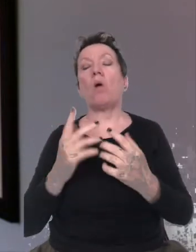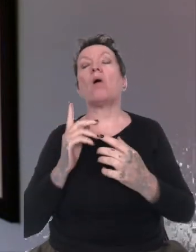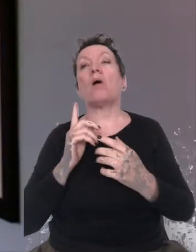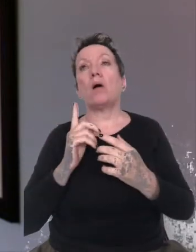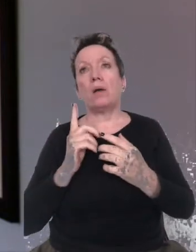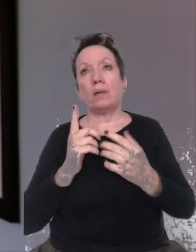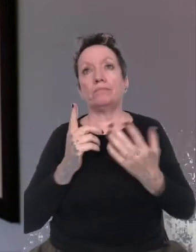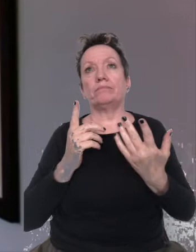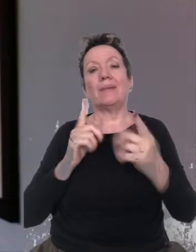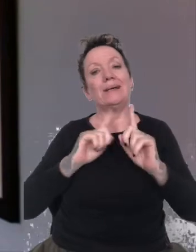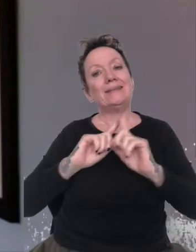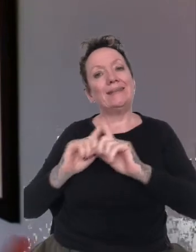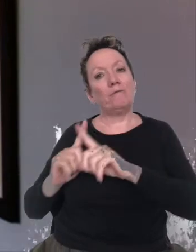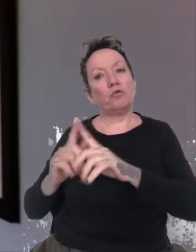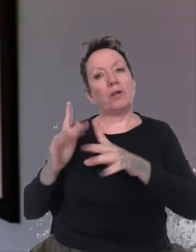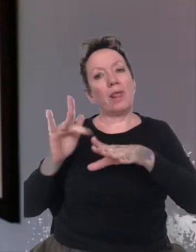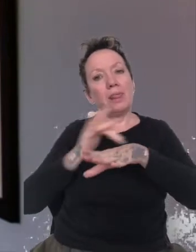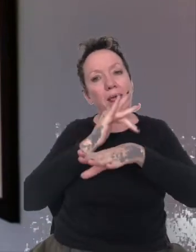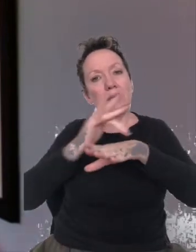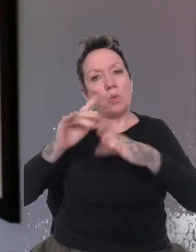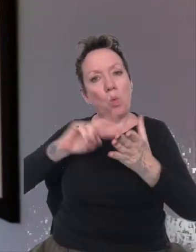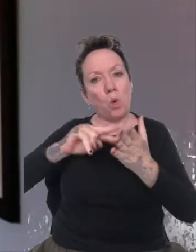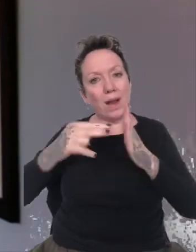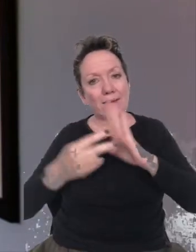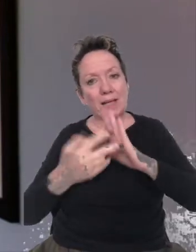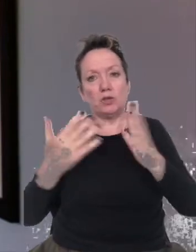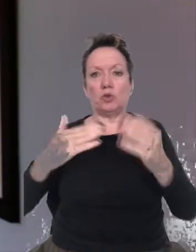There are organizations based in the Northeast, both big organizations